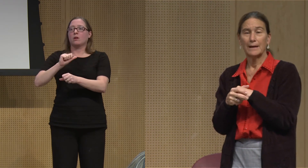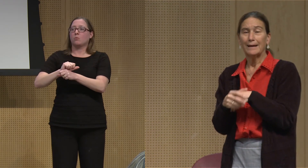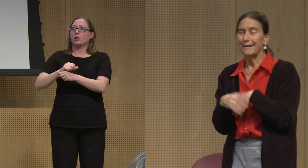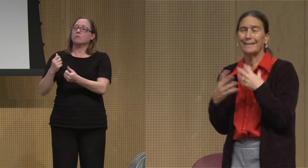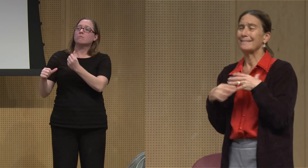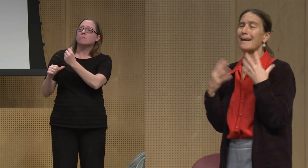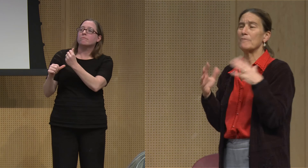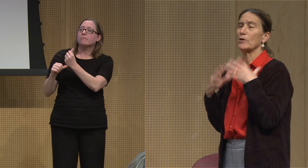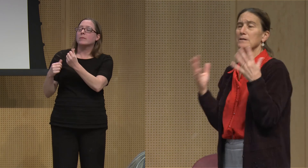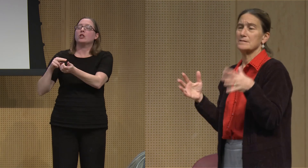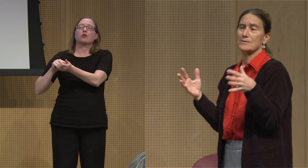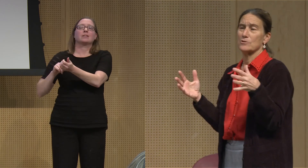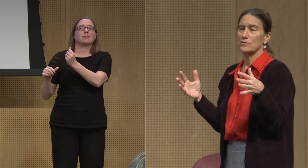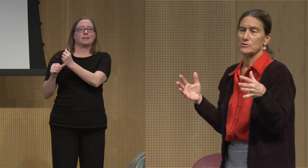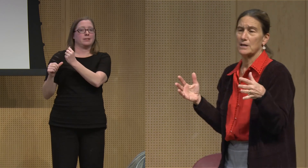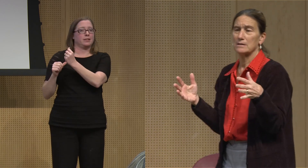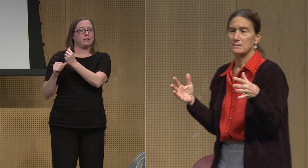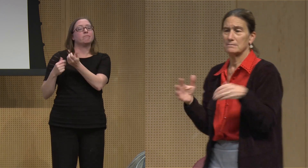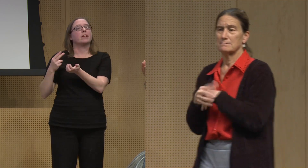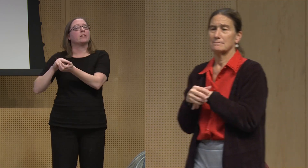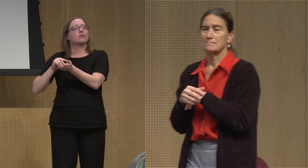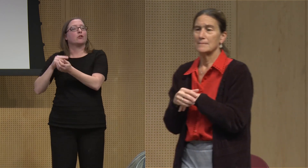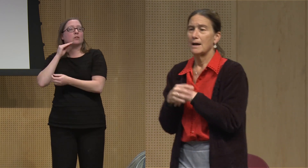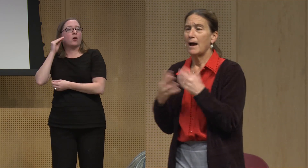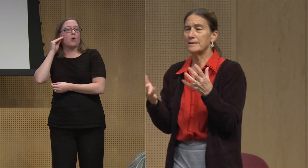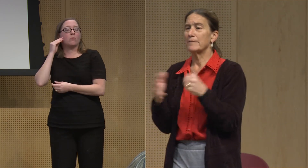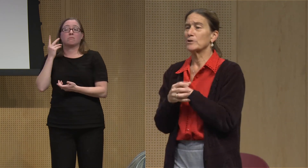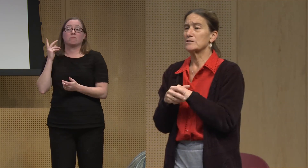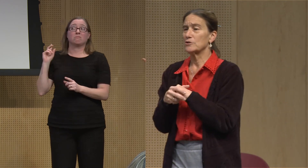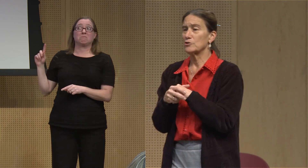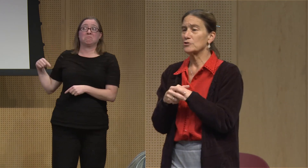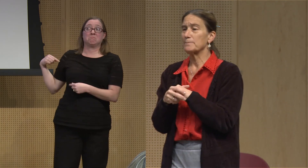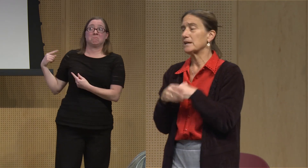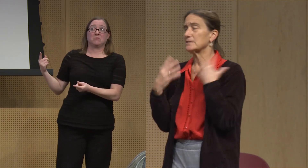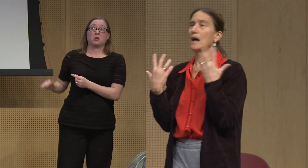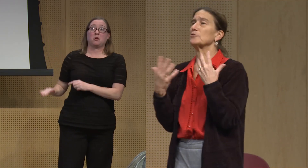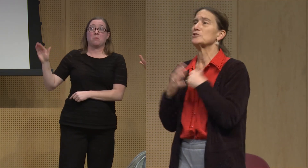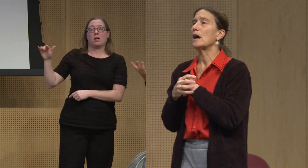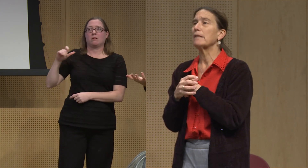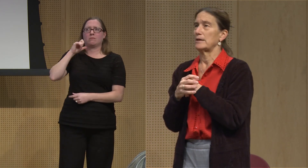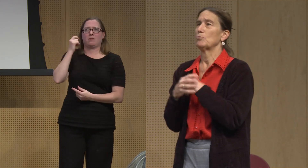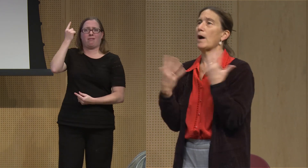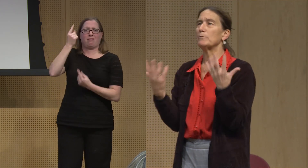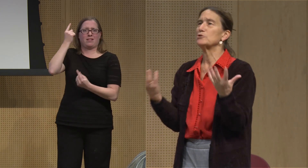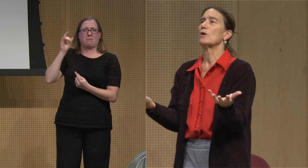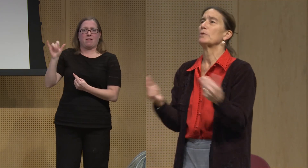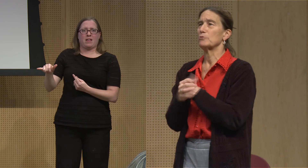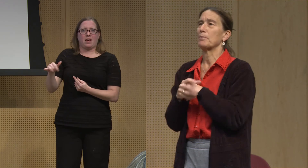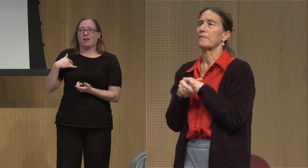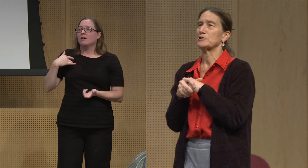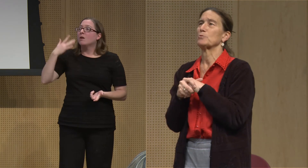I HAD NEVER CONSIDERED NURSING. I'D NEVER CONSIDERED NURSING BECAUSE DOCTORS YELL AT YOU. WHY WOULD YOU GO INTO A PROFESSION